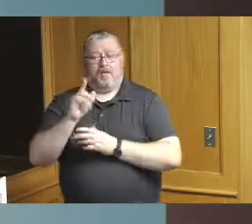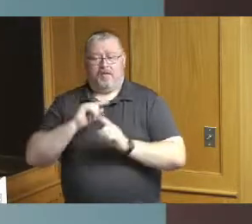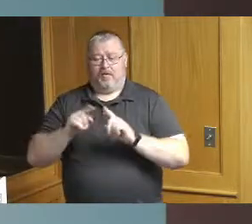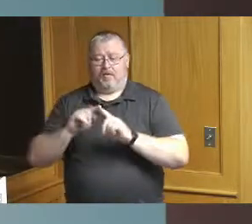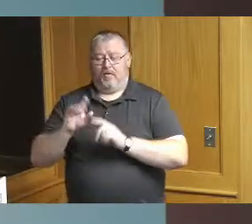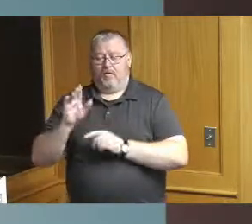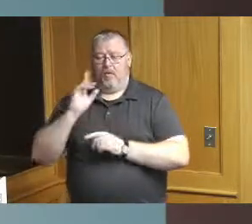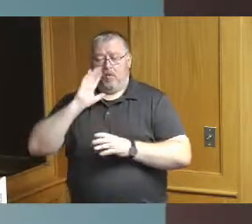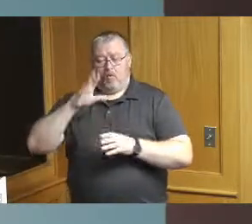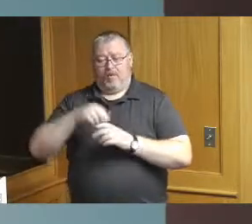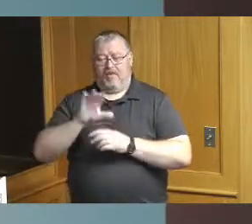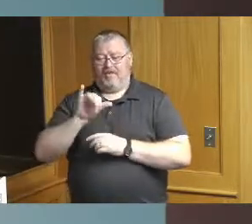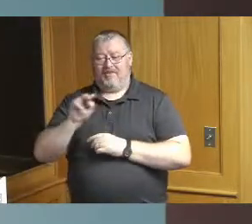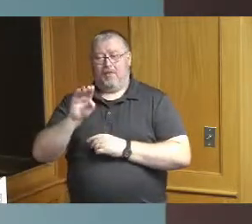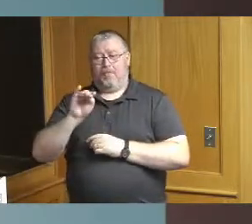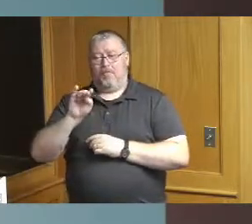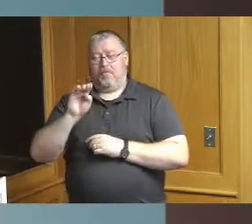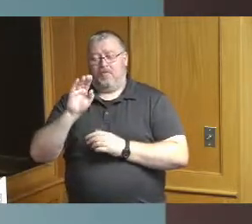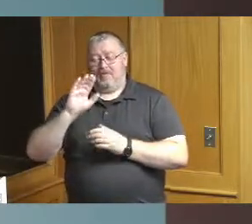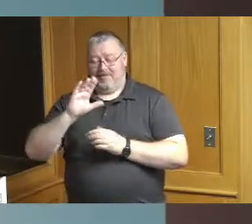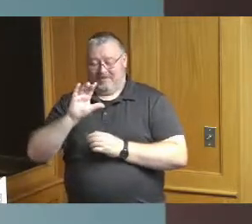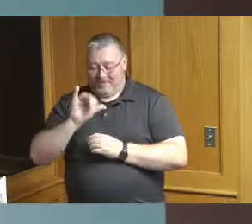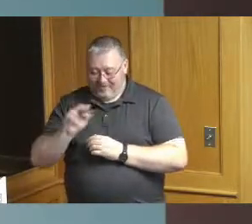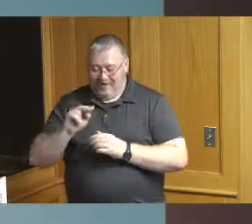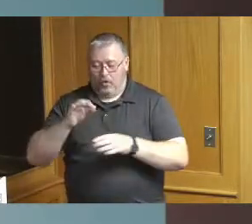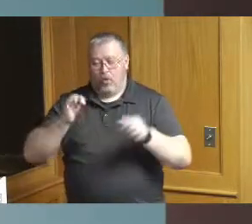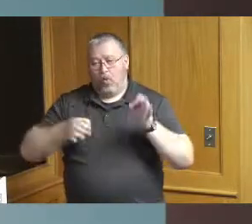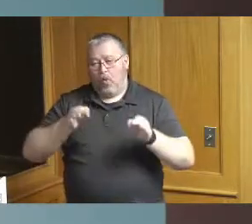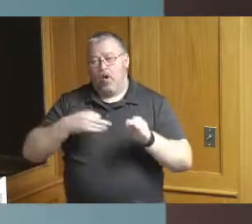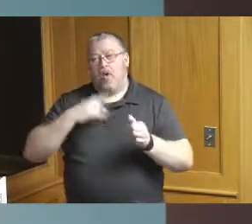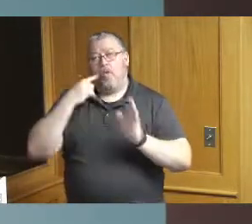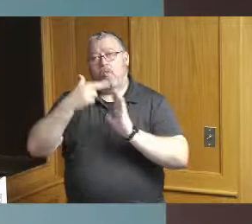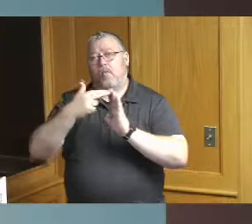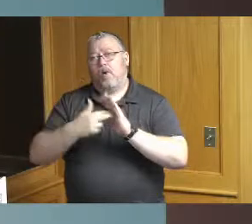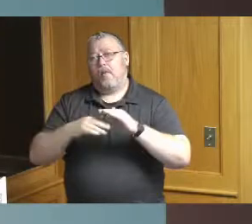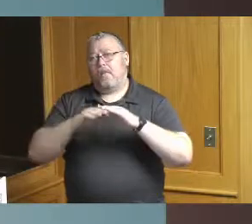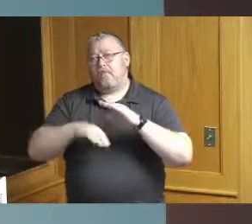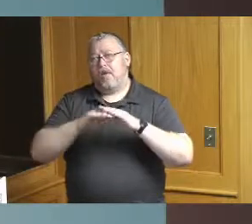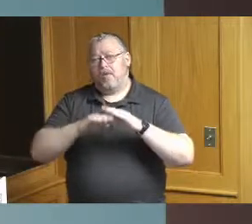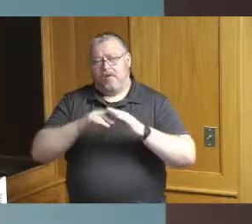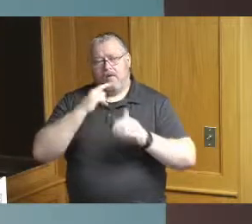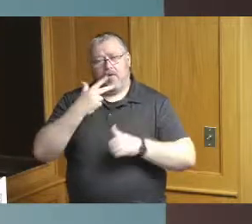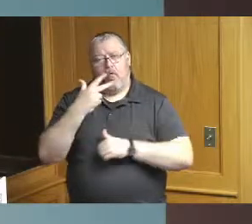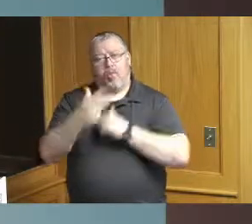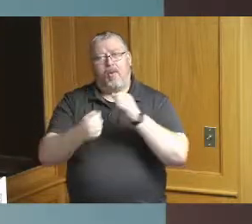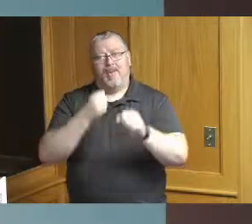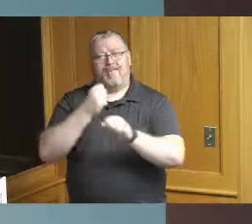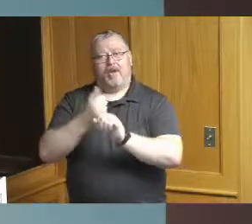code that all utilities are required to register a minimum three years ahead of time to coordinate